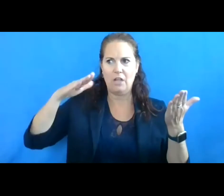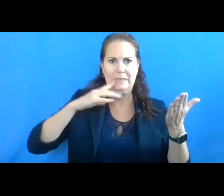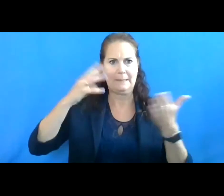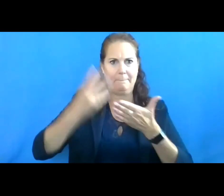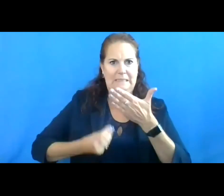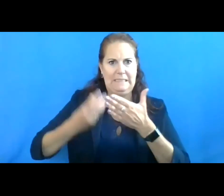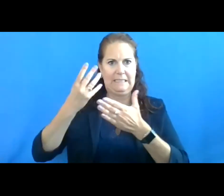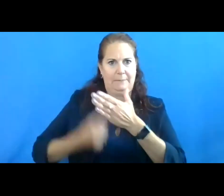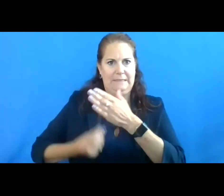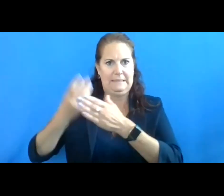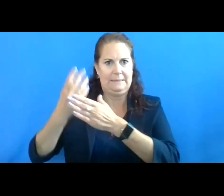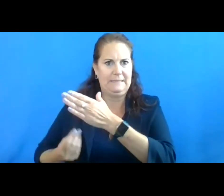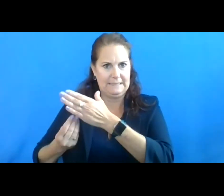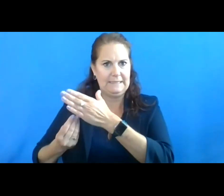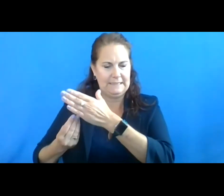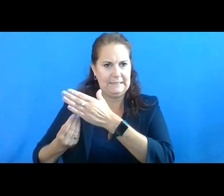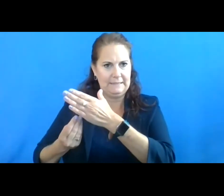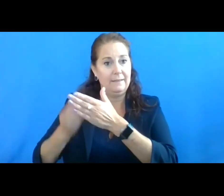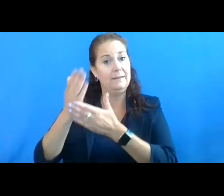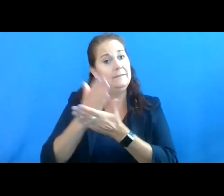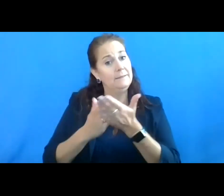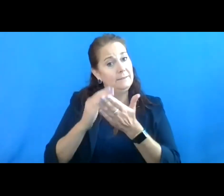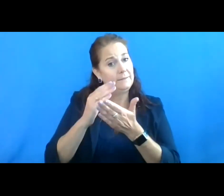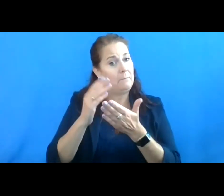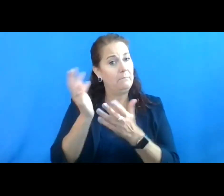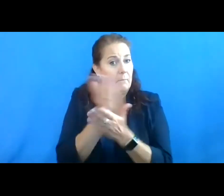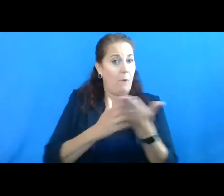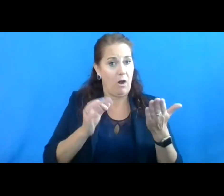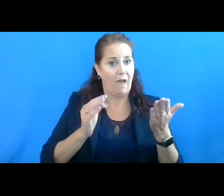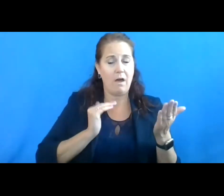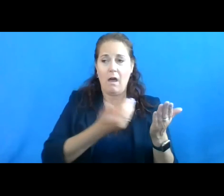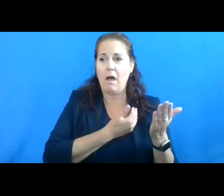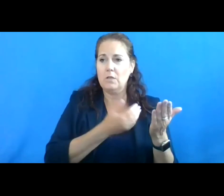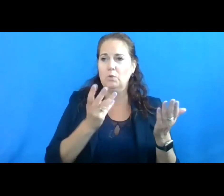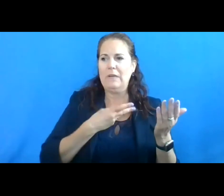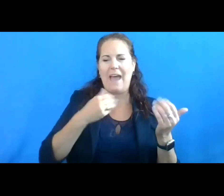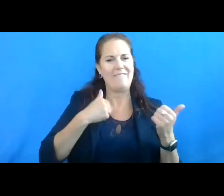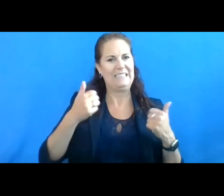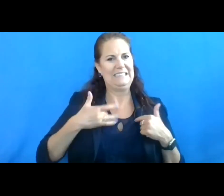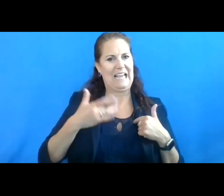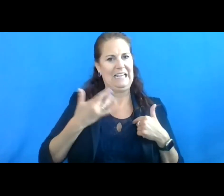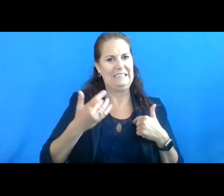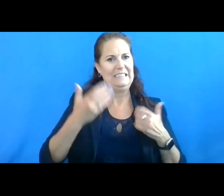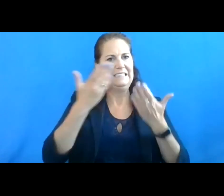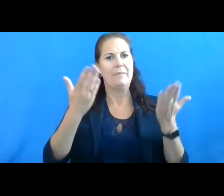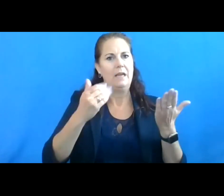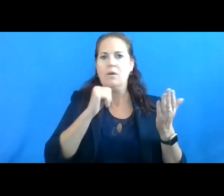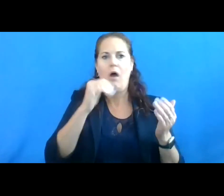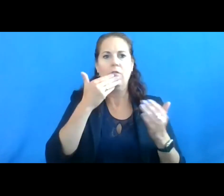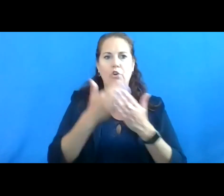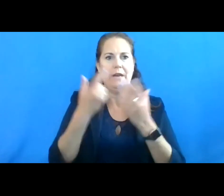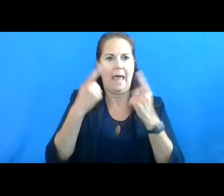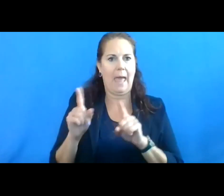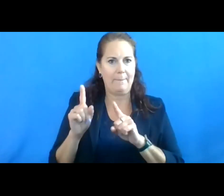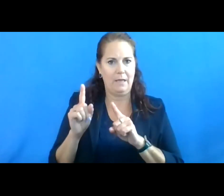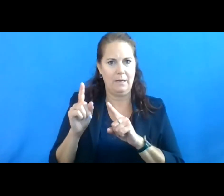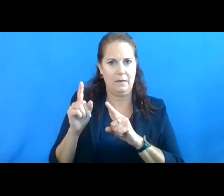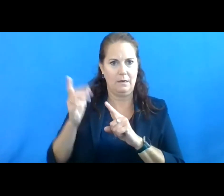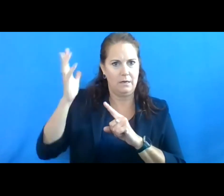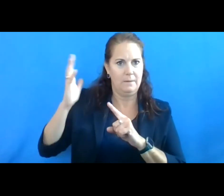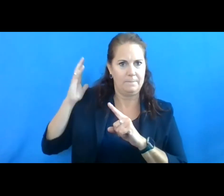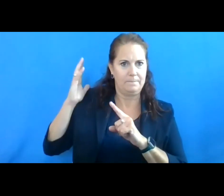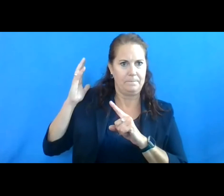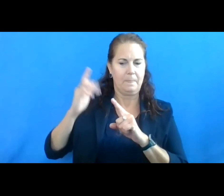And some part of us, we have a sense, we know that something not good happened, but people